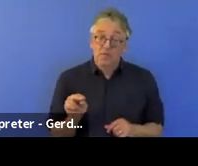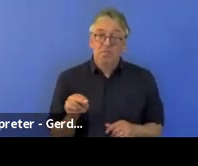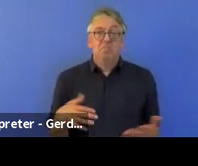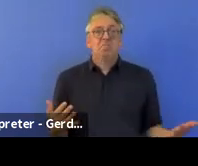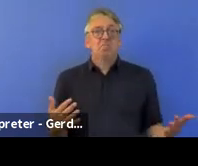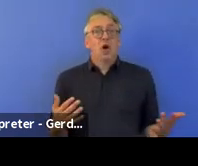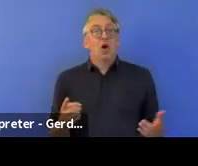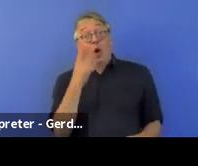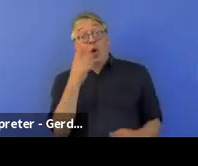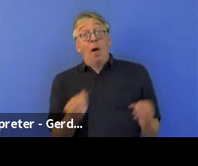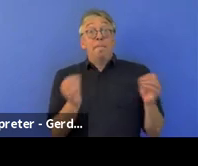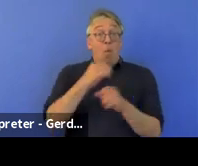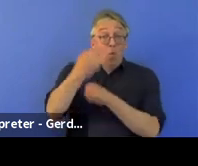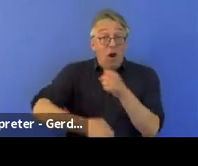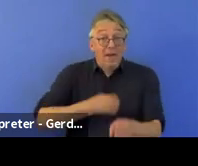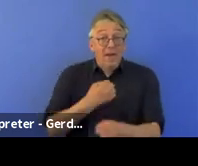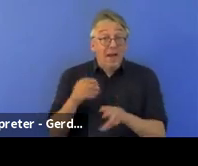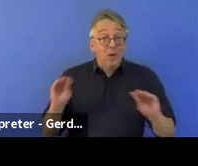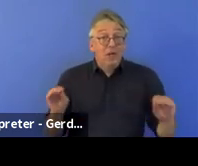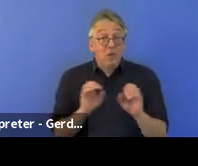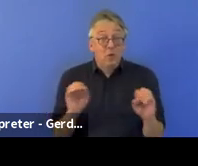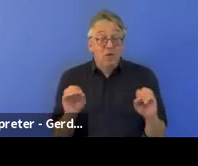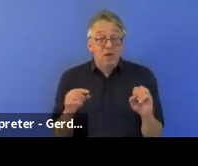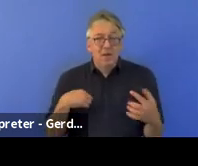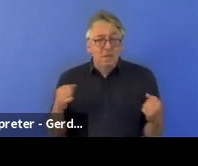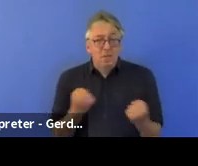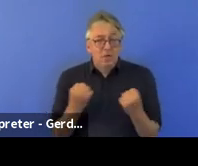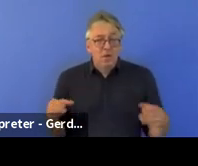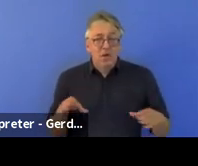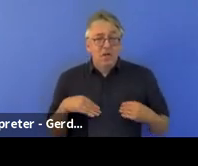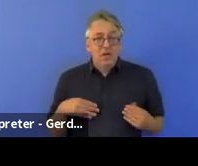that we have made. We cannot allow